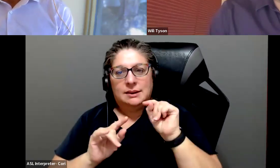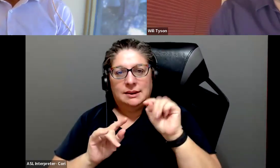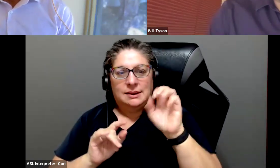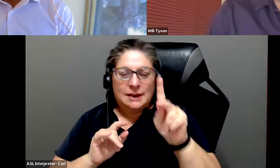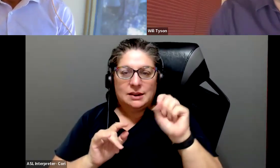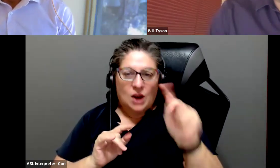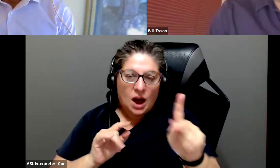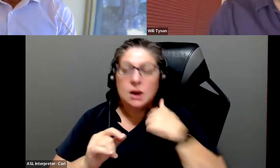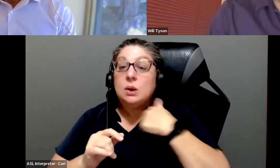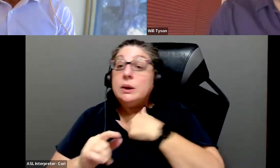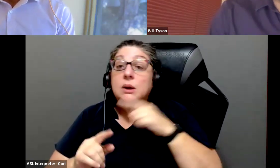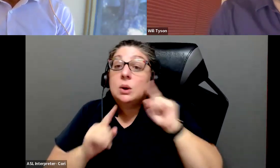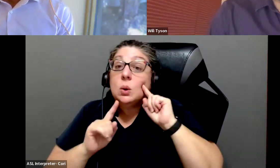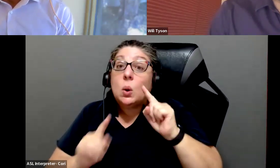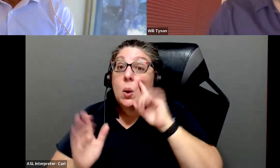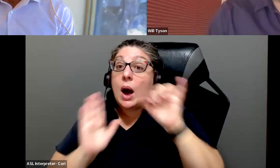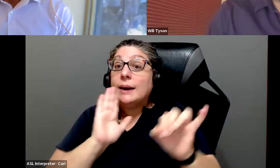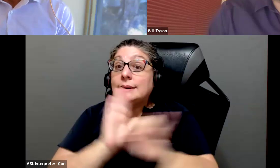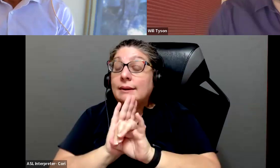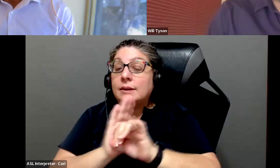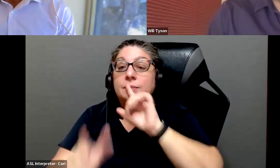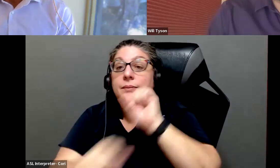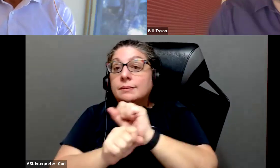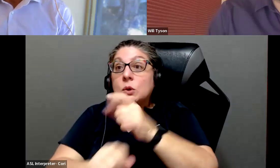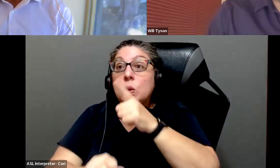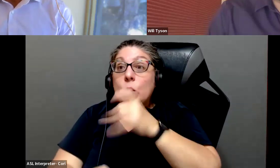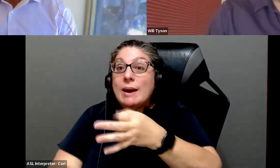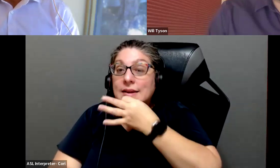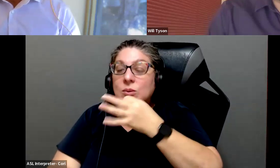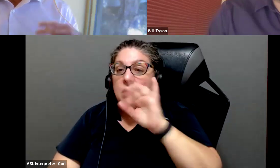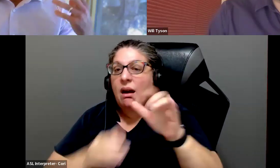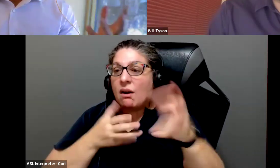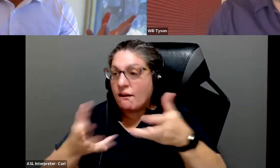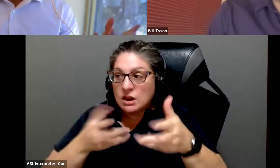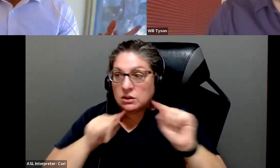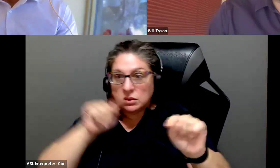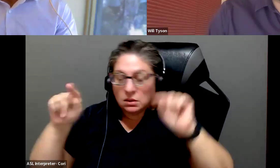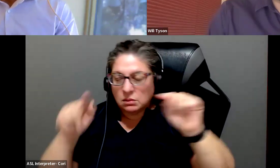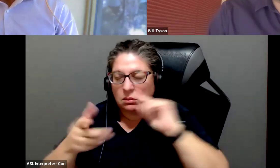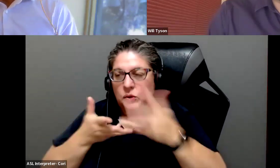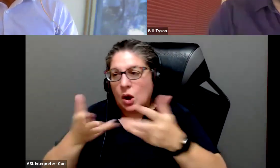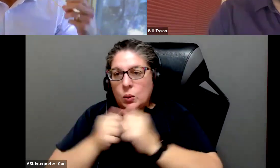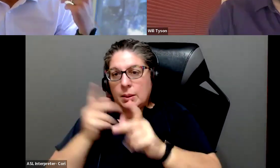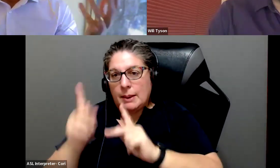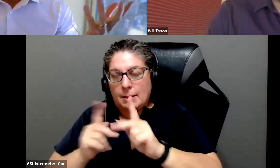What we are trying to do is identify the authoritative experts at the conversation, so let's talk to the folks at MIT that are